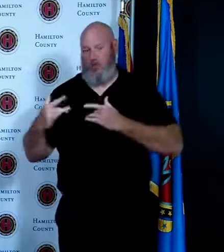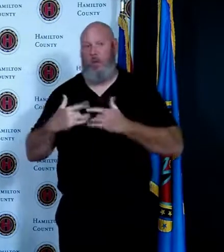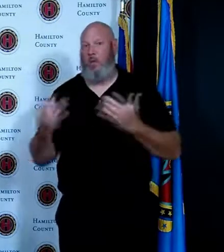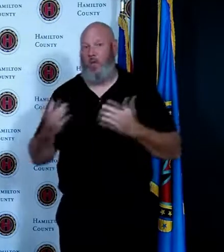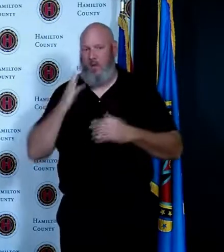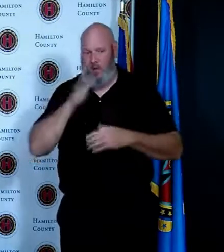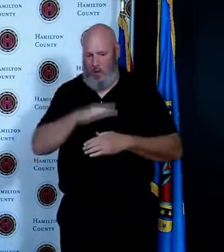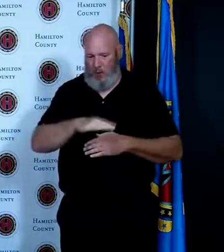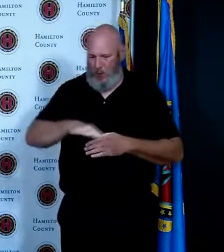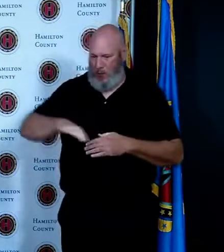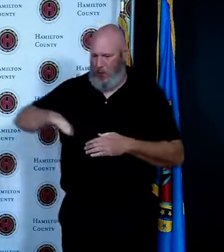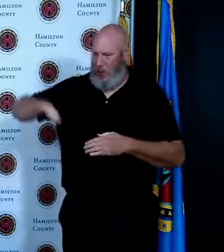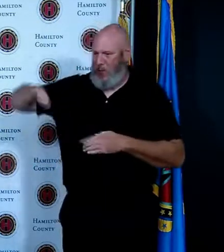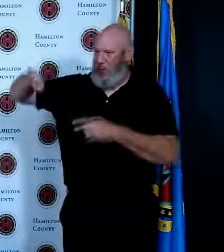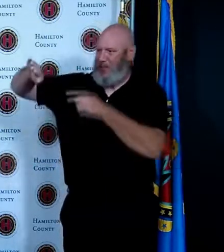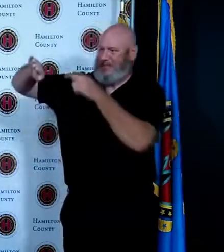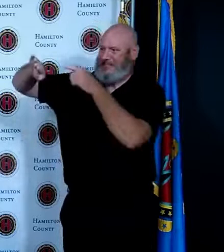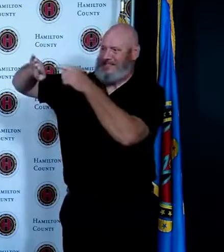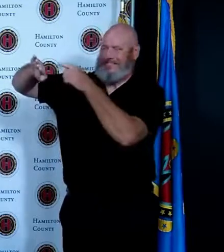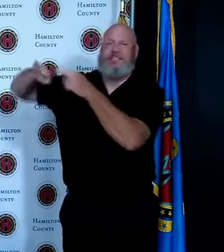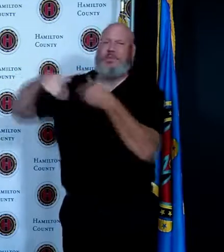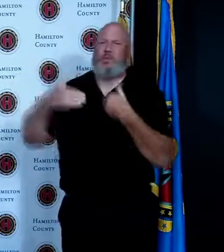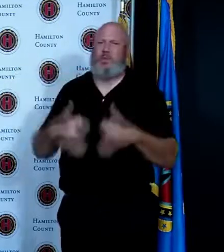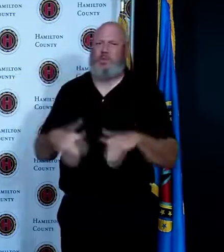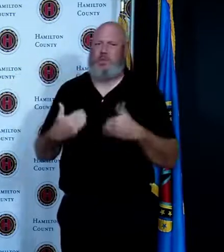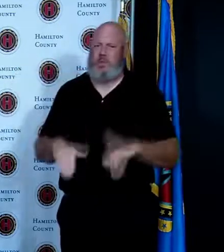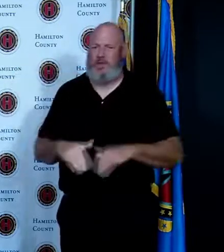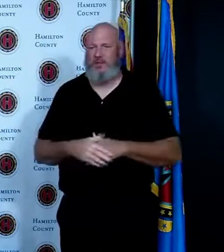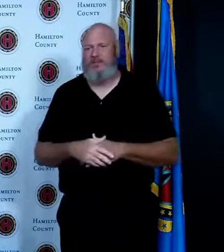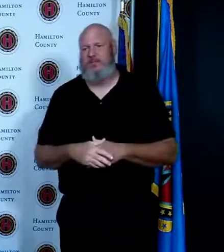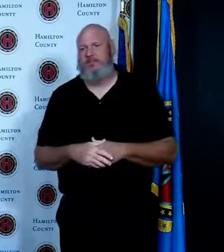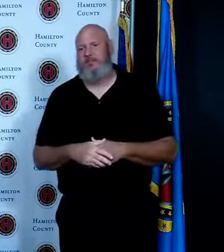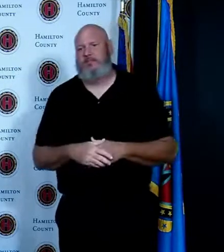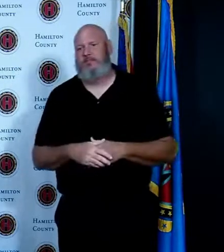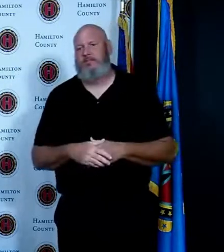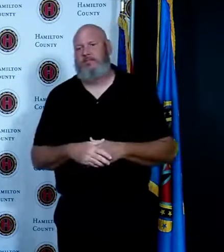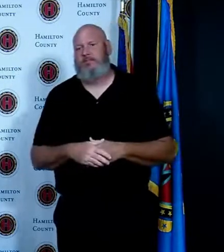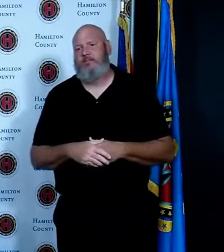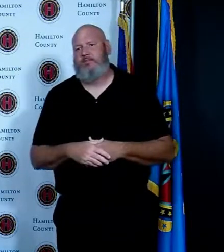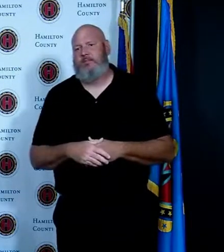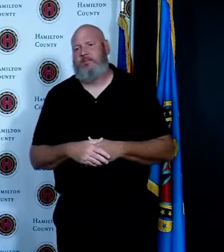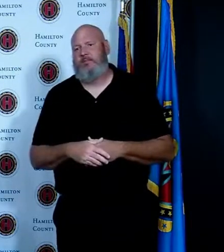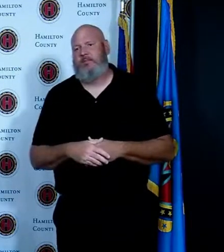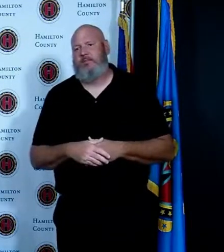pause and make us front reflect on what we are doing individually to reduce the